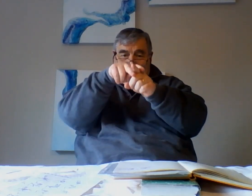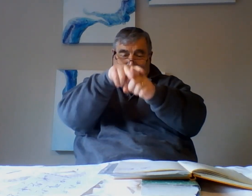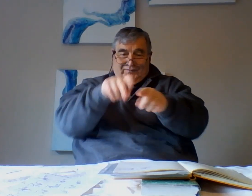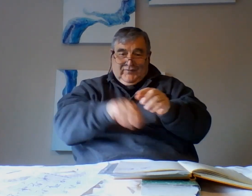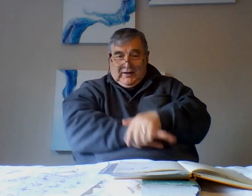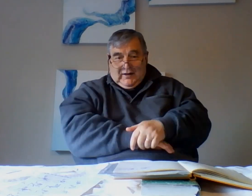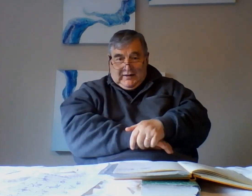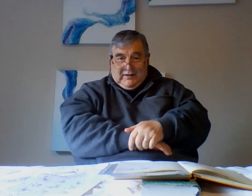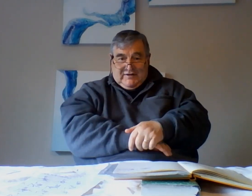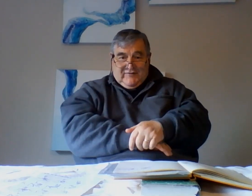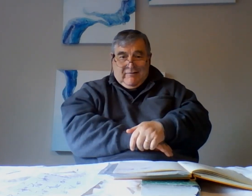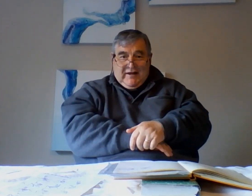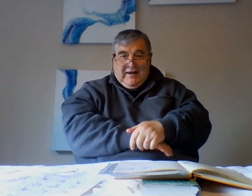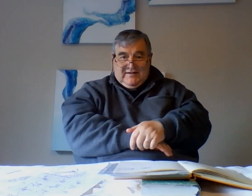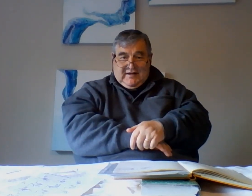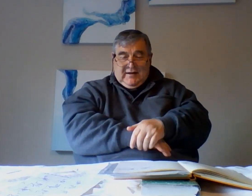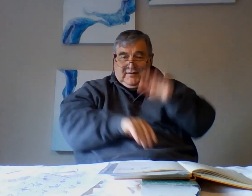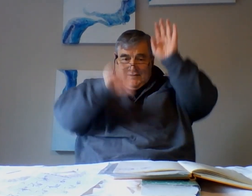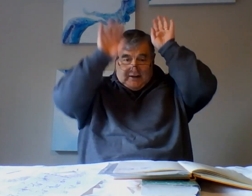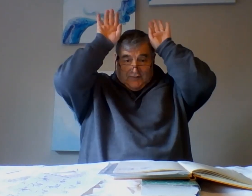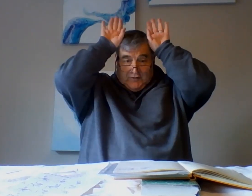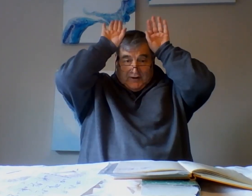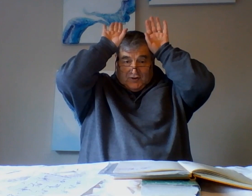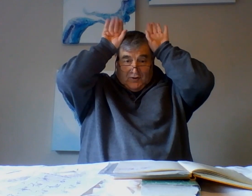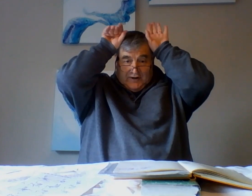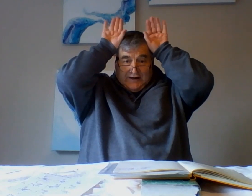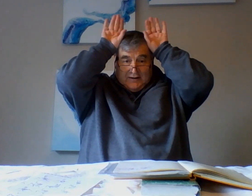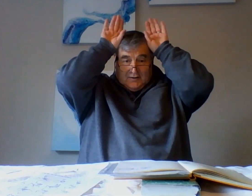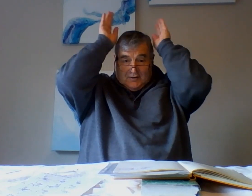'Rode'. Now it's very easy, instead of doing a 'donkey'